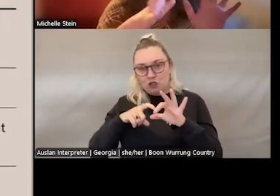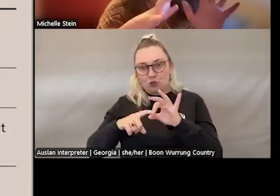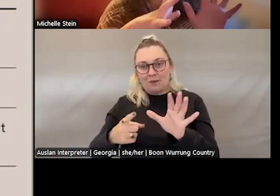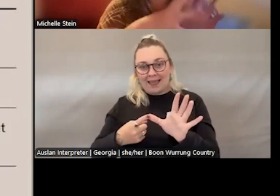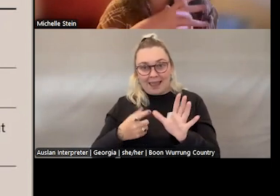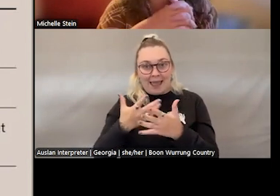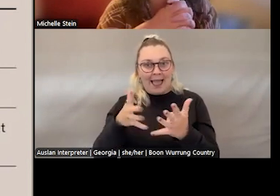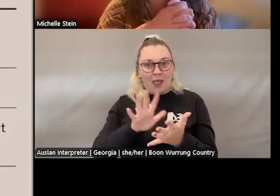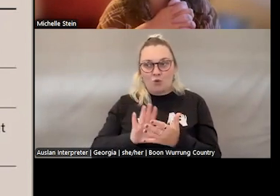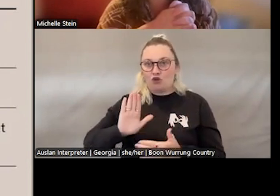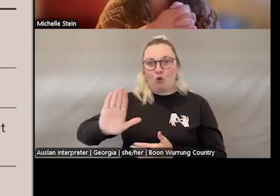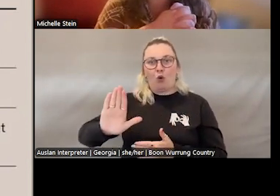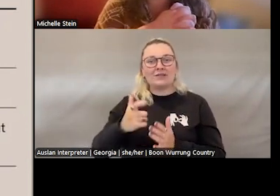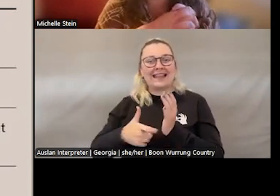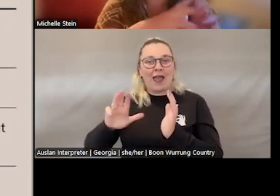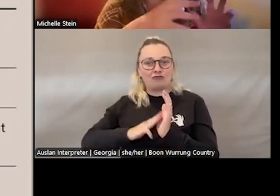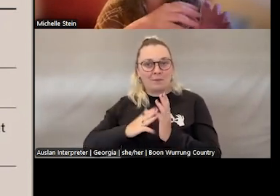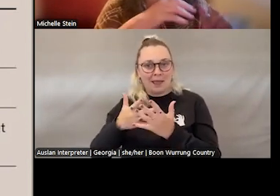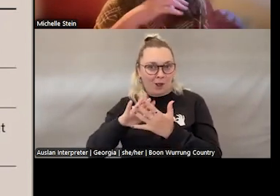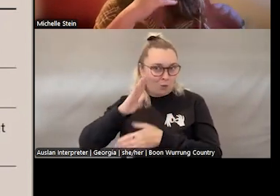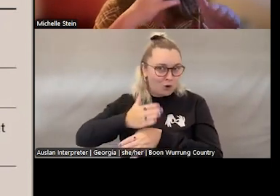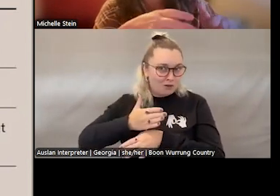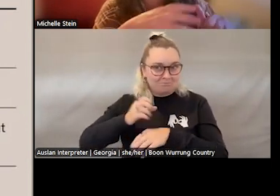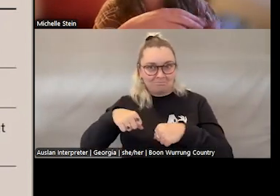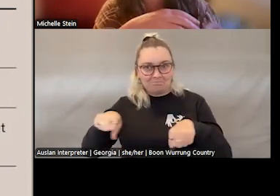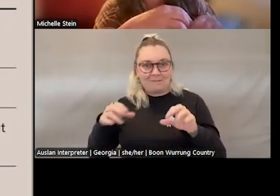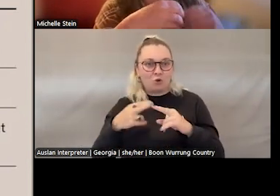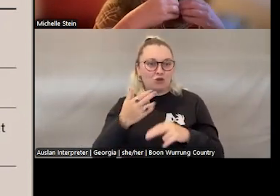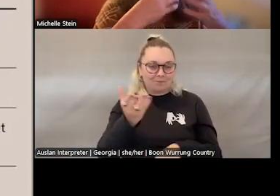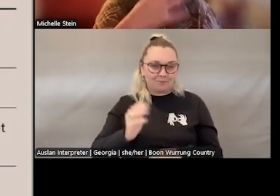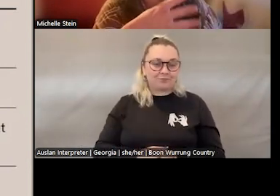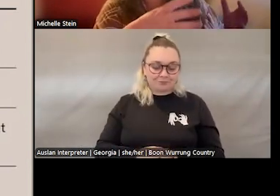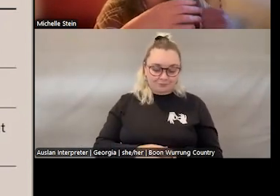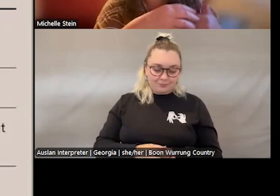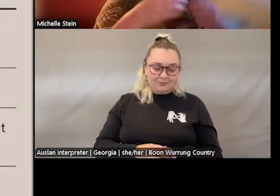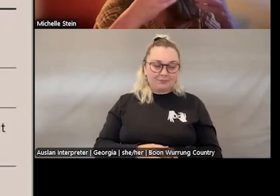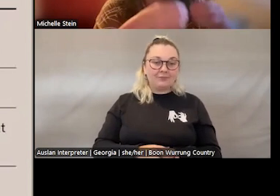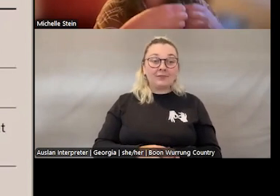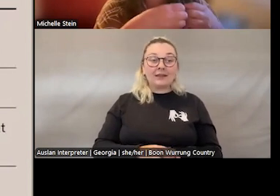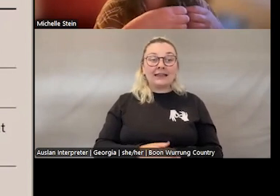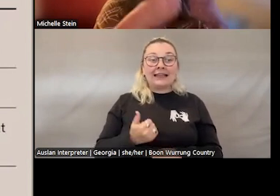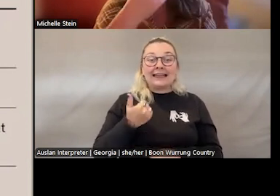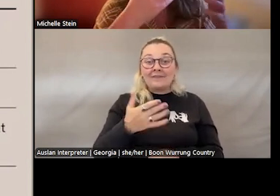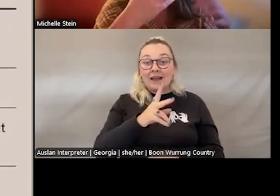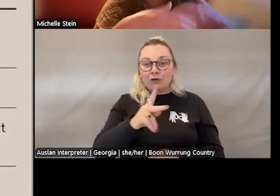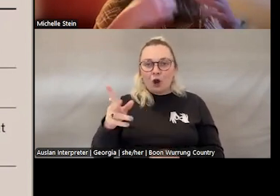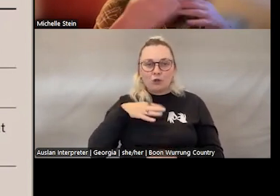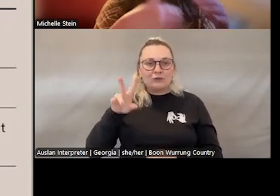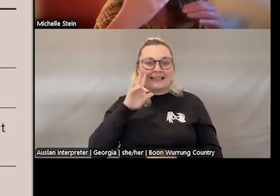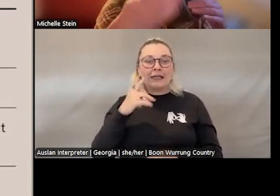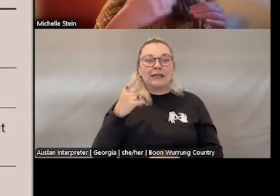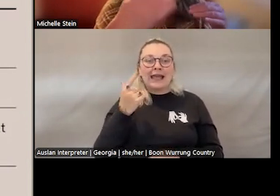and a a current CRM is working for you. With giving frequency, I want to see how often someone